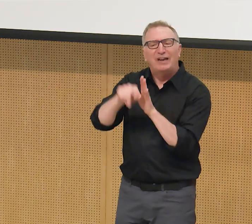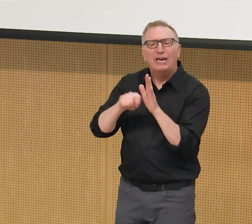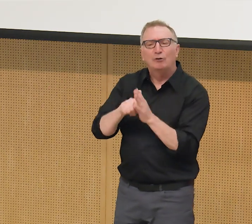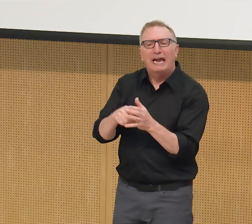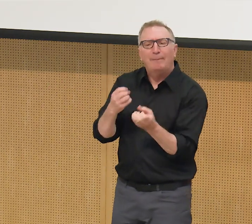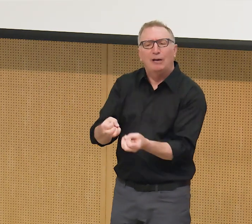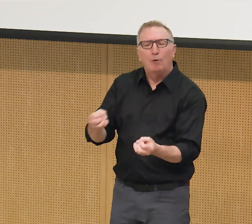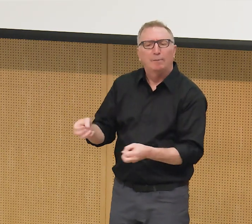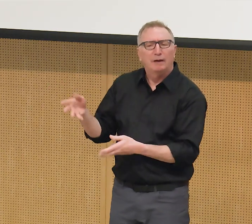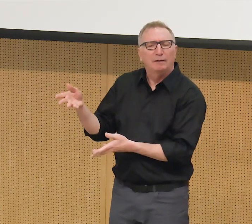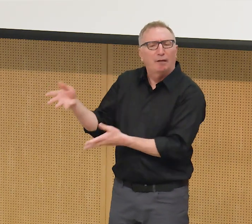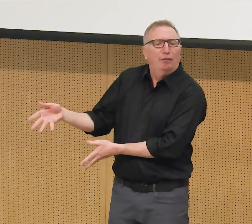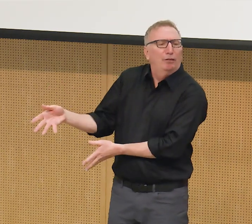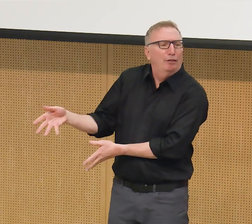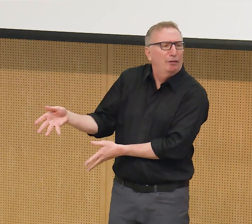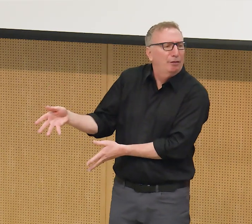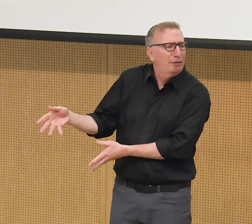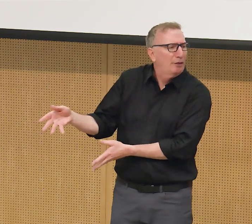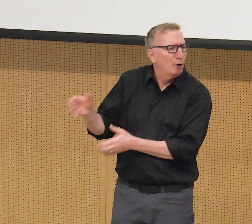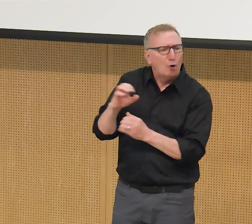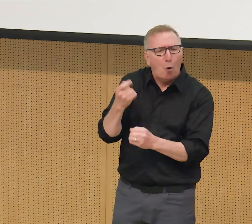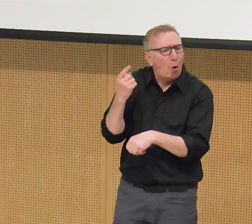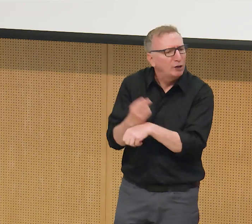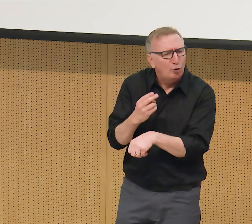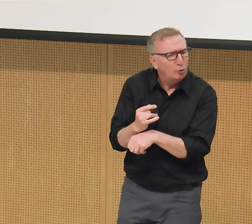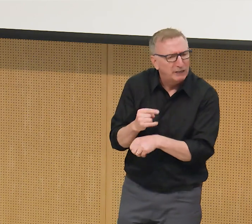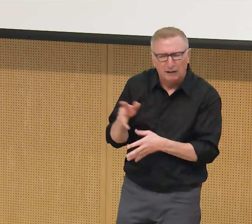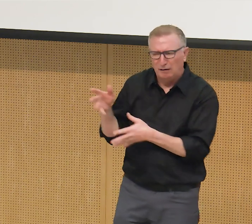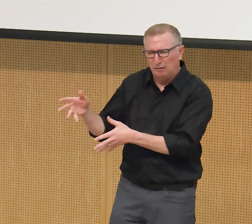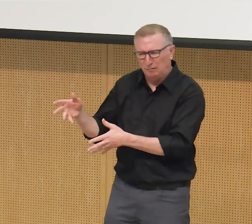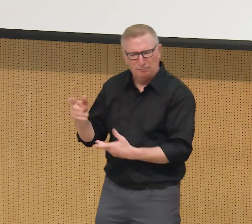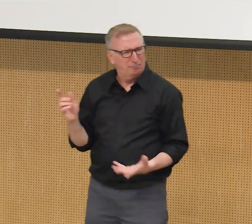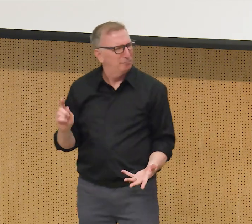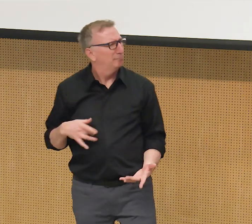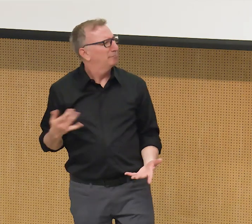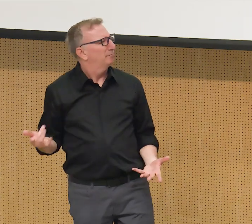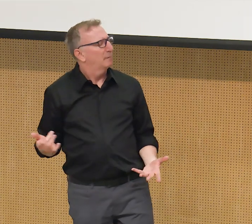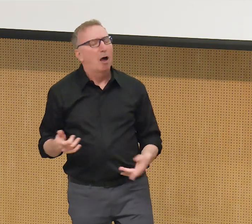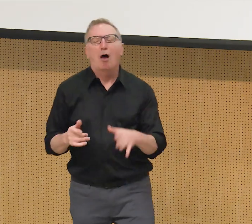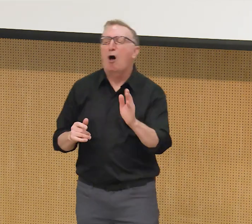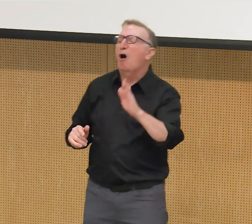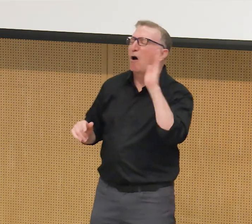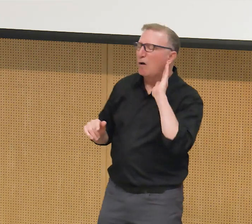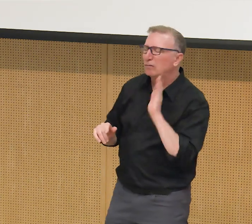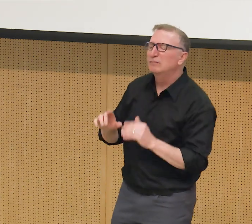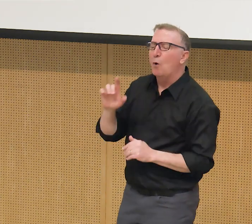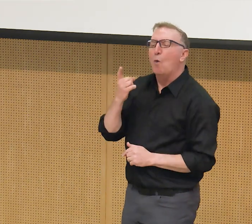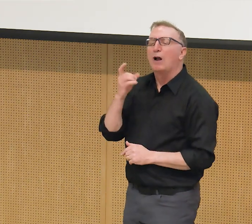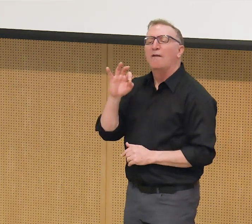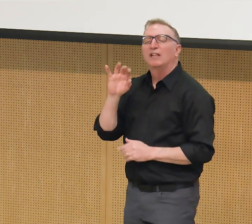filled with videotape equipment and no one was using it. It was just left there, collecting dust.